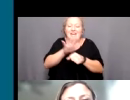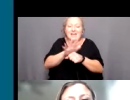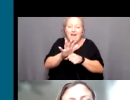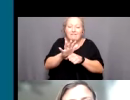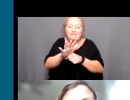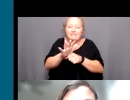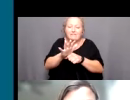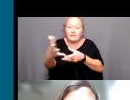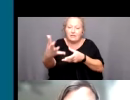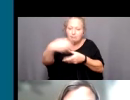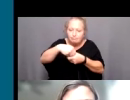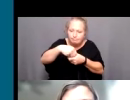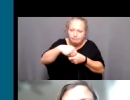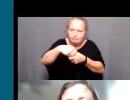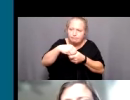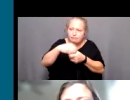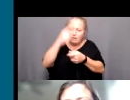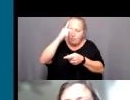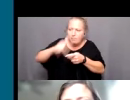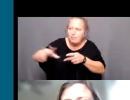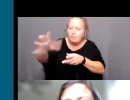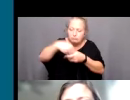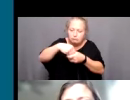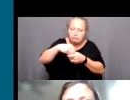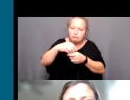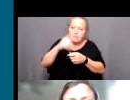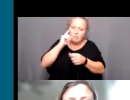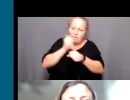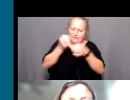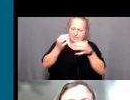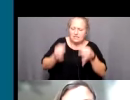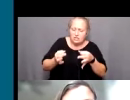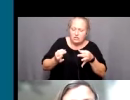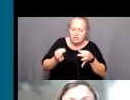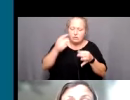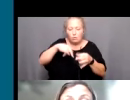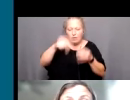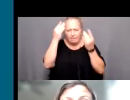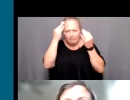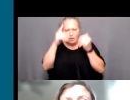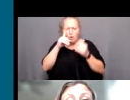decision making and when we think about those who have been excluded for